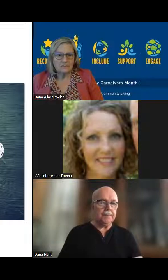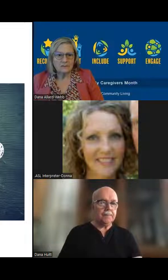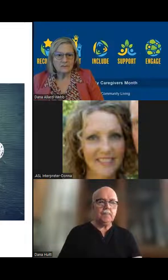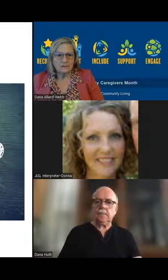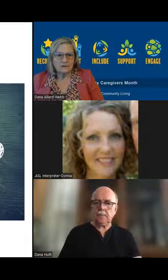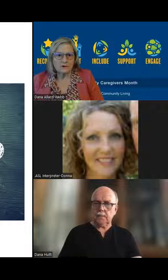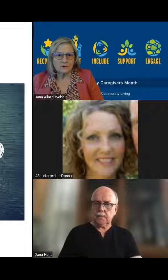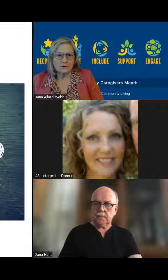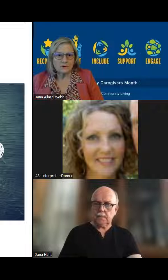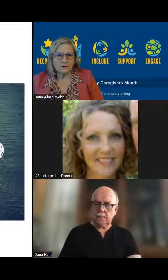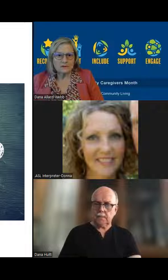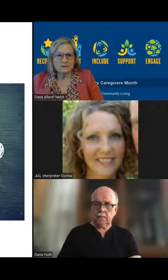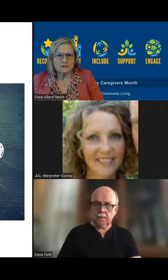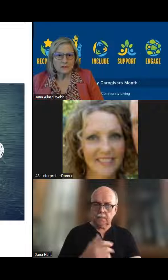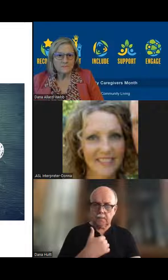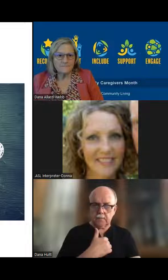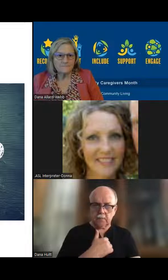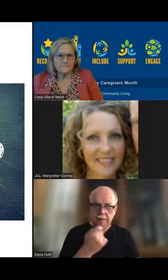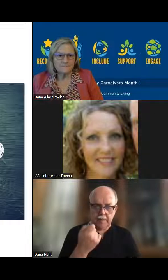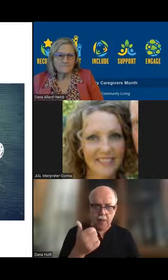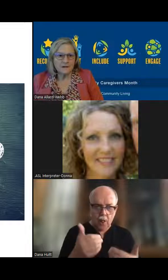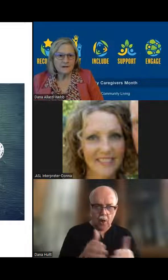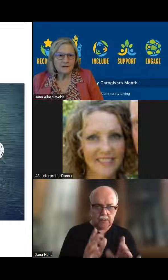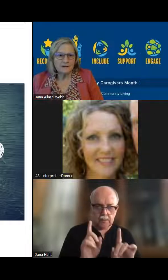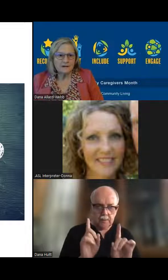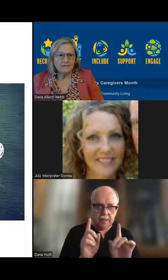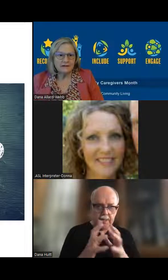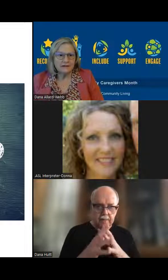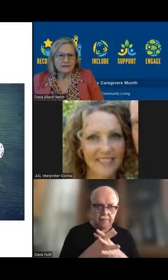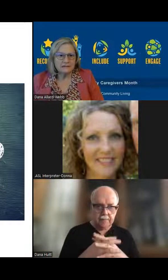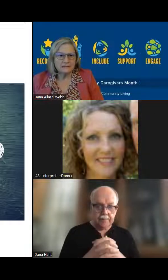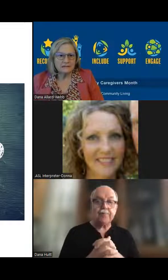connect them with somebody who they could shadow in the work that they're doing